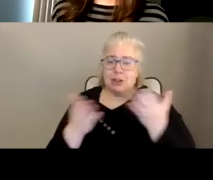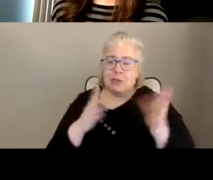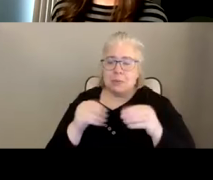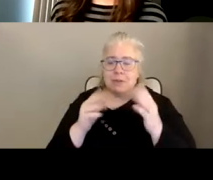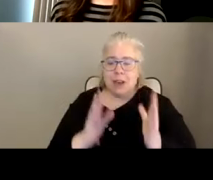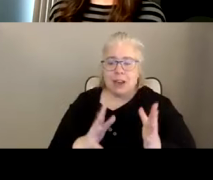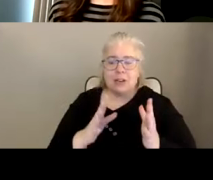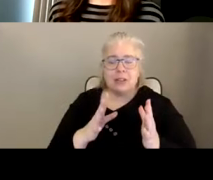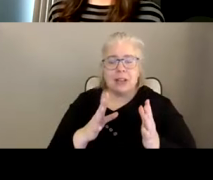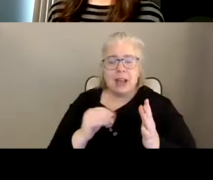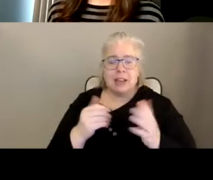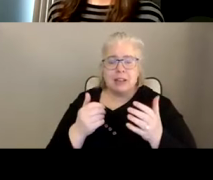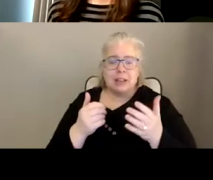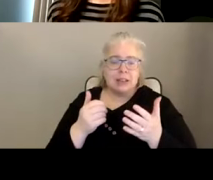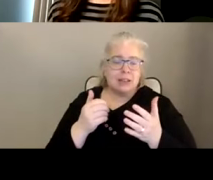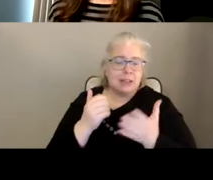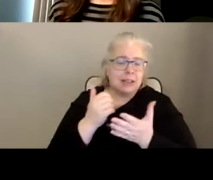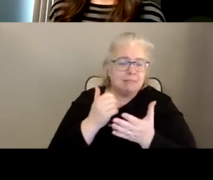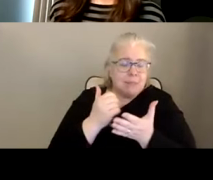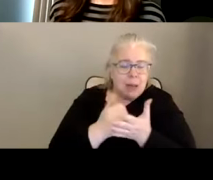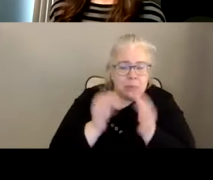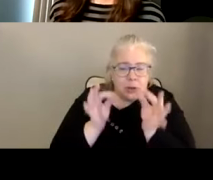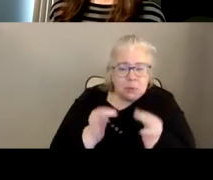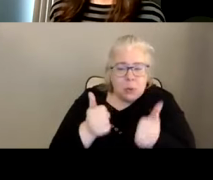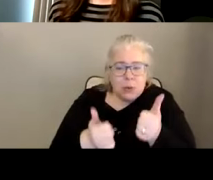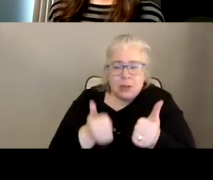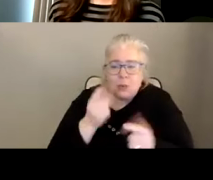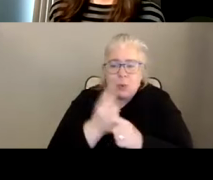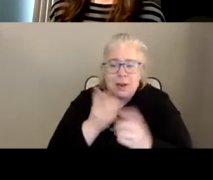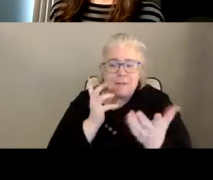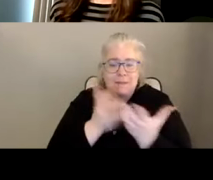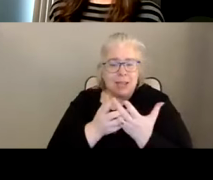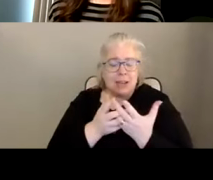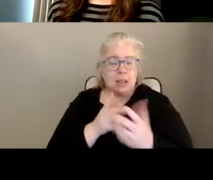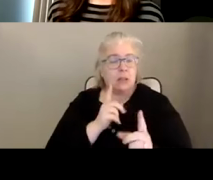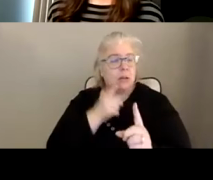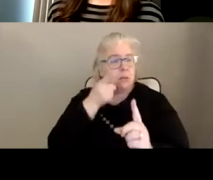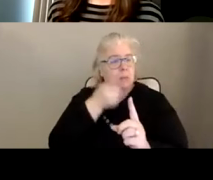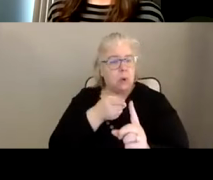and determine where the right fit is. Ultimately what it comes down to is who do you trust